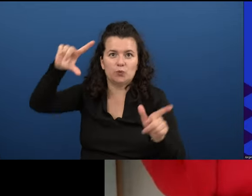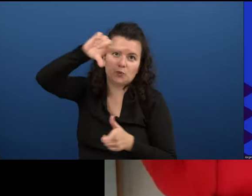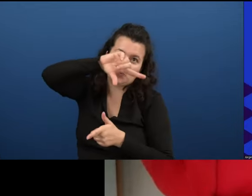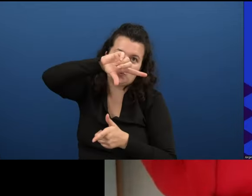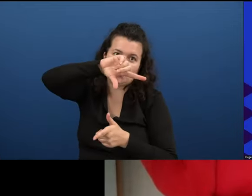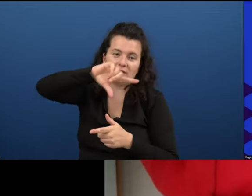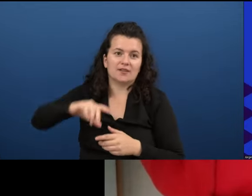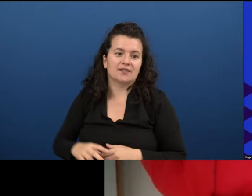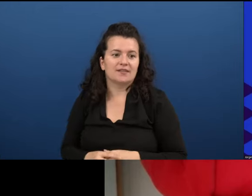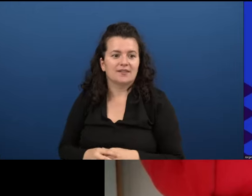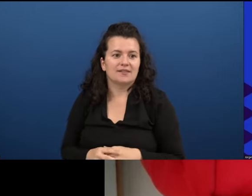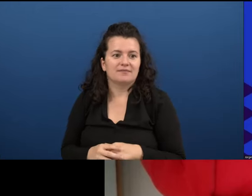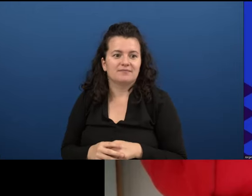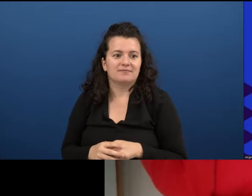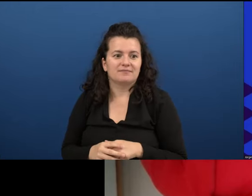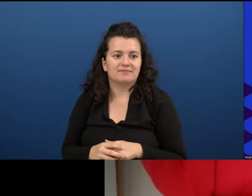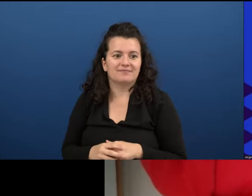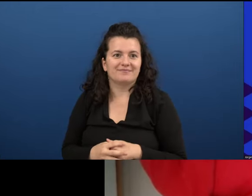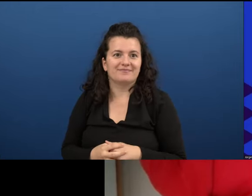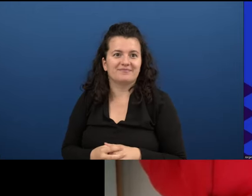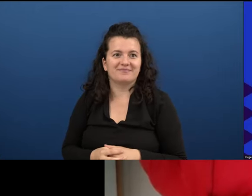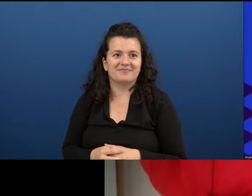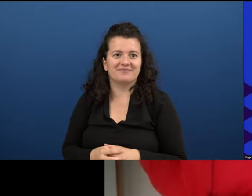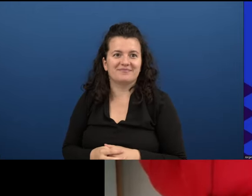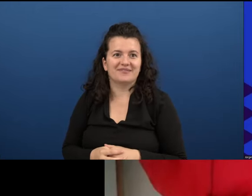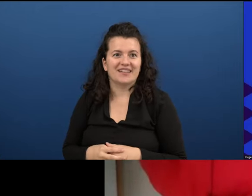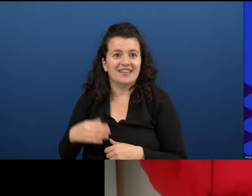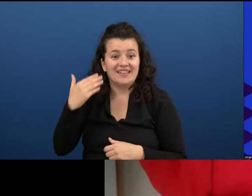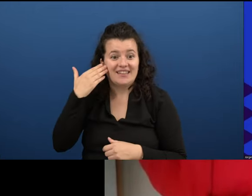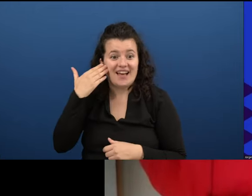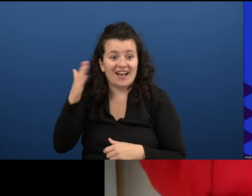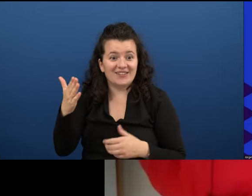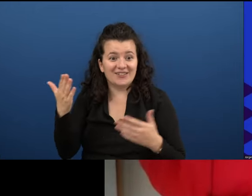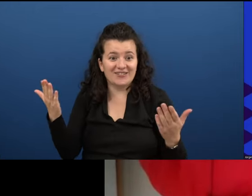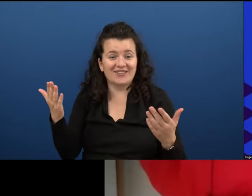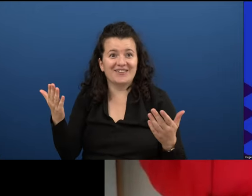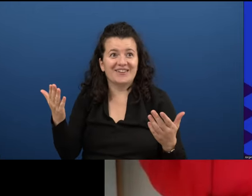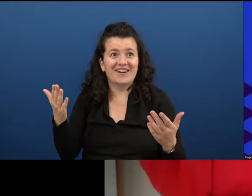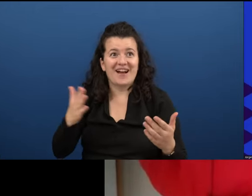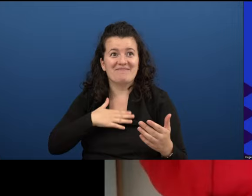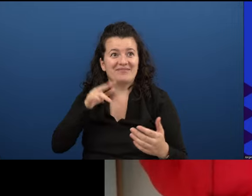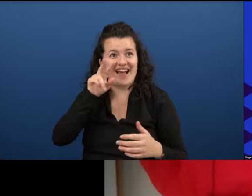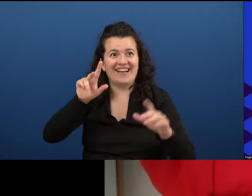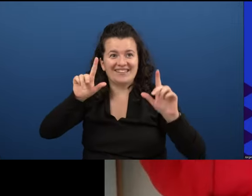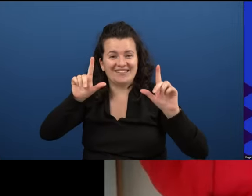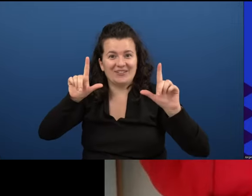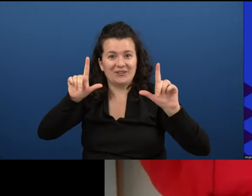16:38:25 Mr. Gandhi on my screen you're upside down but anyways we can work that way too.